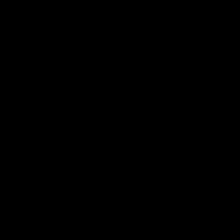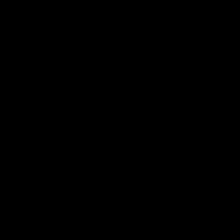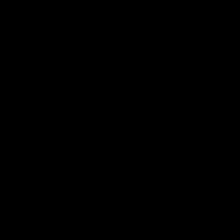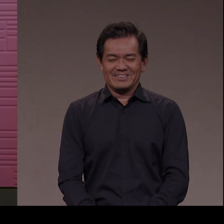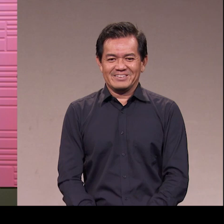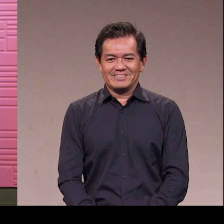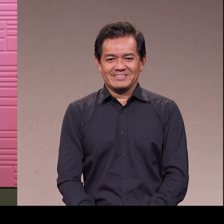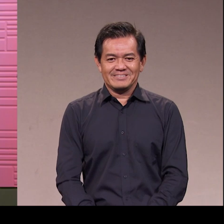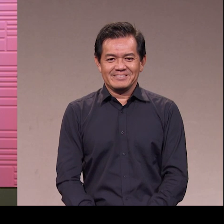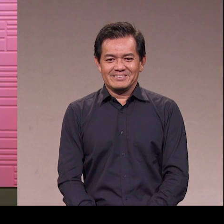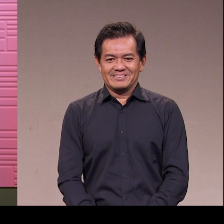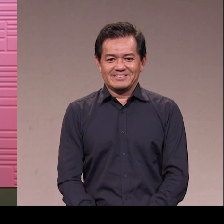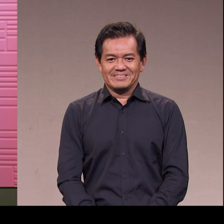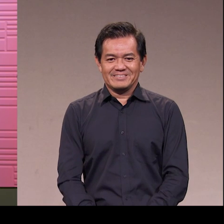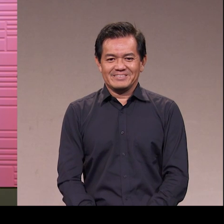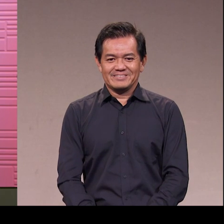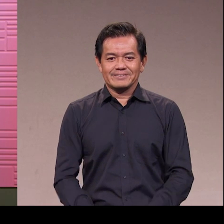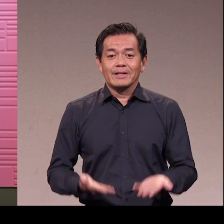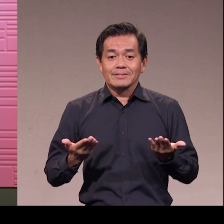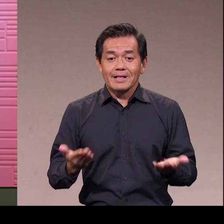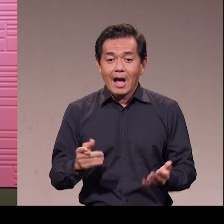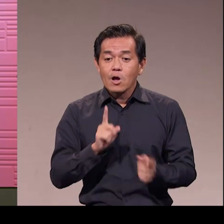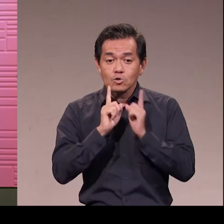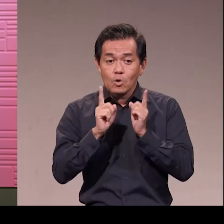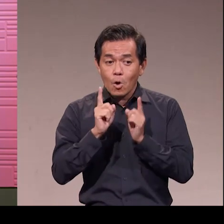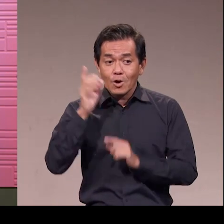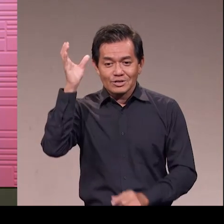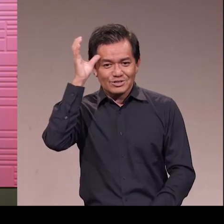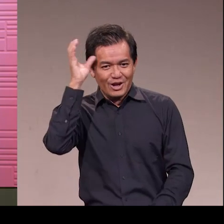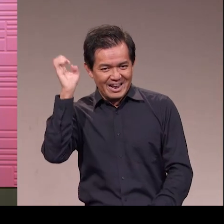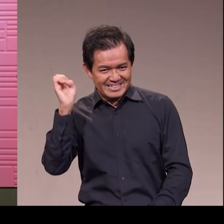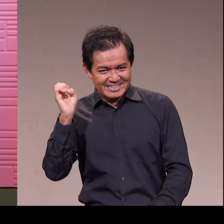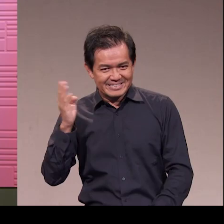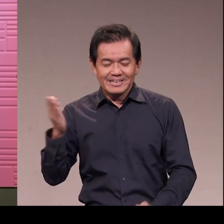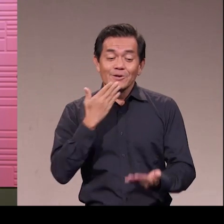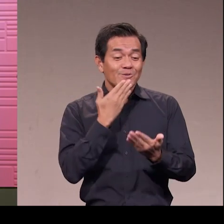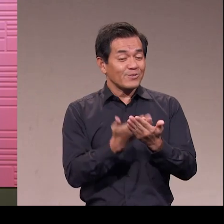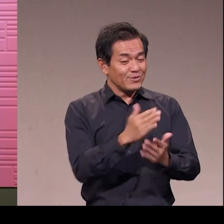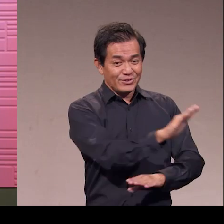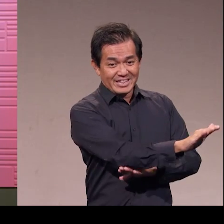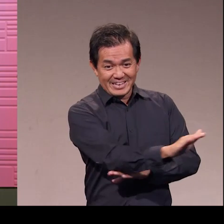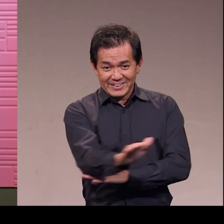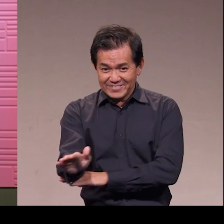Good evening everyone. This year we celebrate our Golden Jubilee.